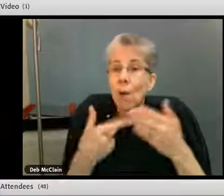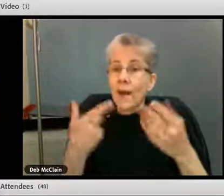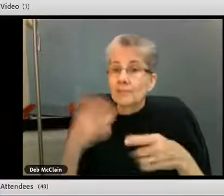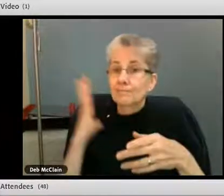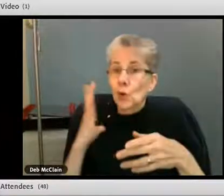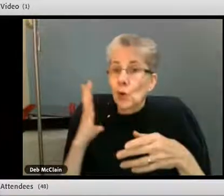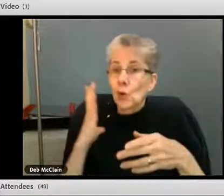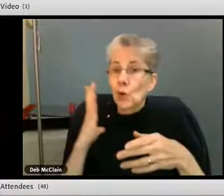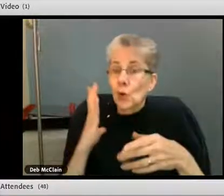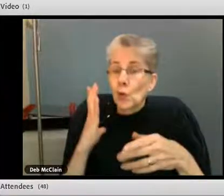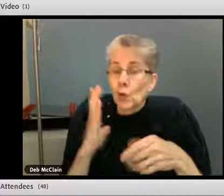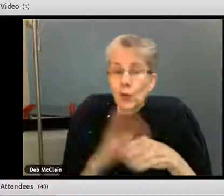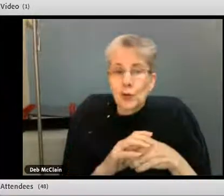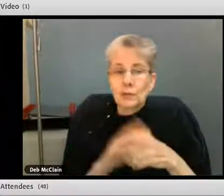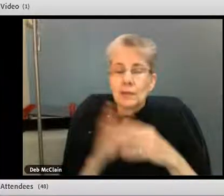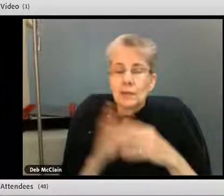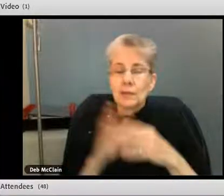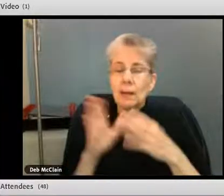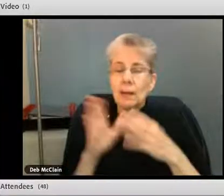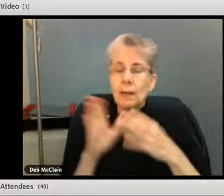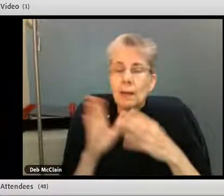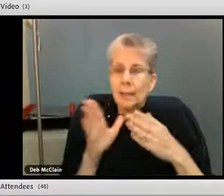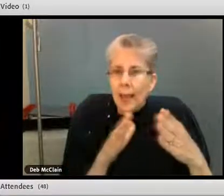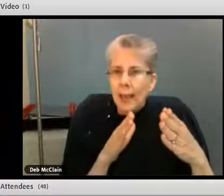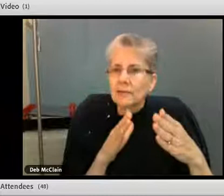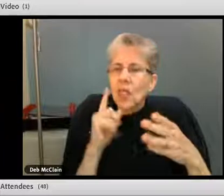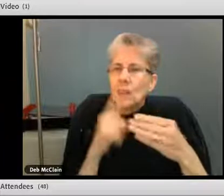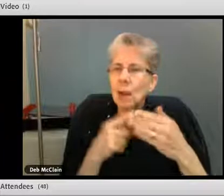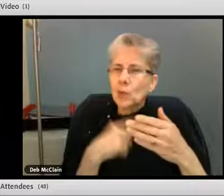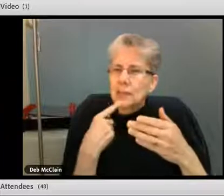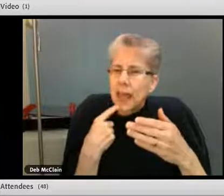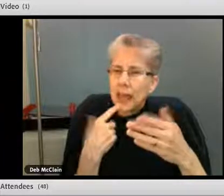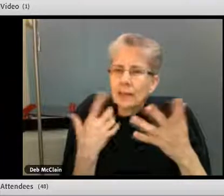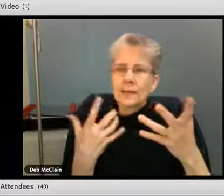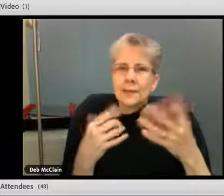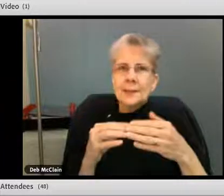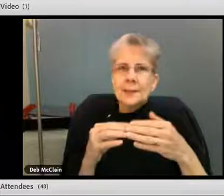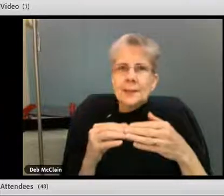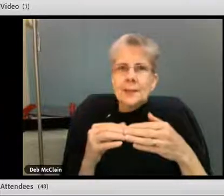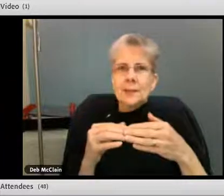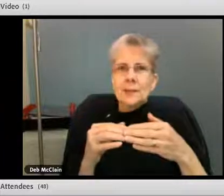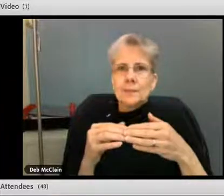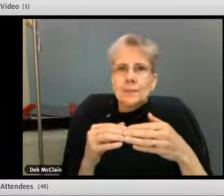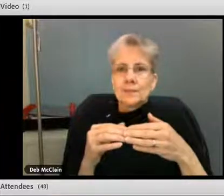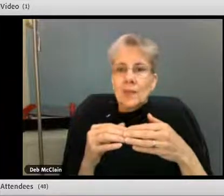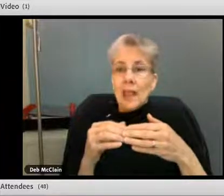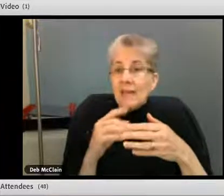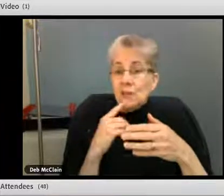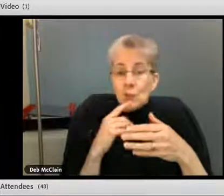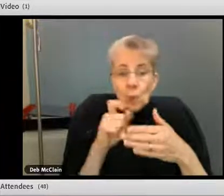Think about what you're gonna say. Whether you script it out completely, but just have a really good idea of what you're gonna say,